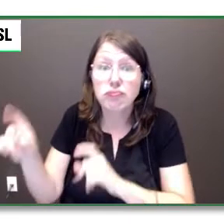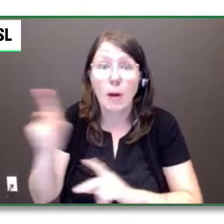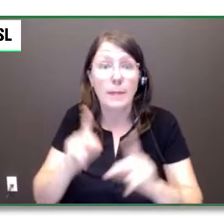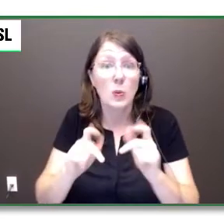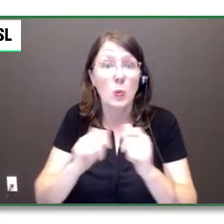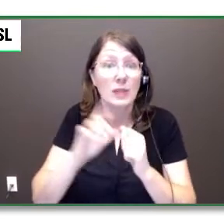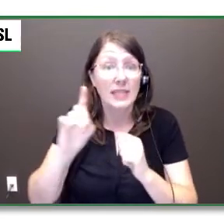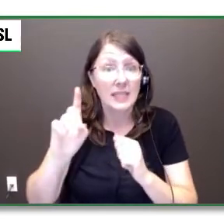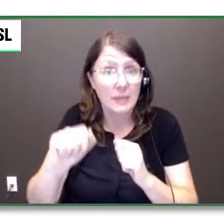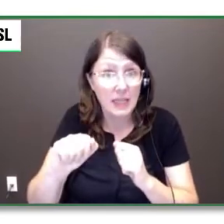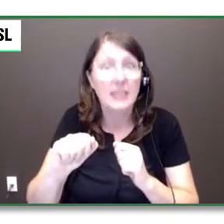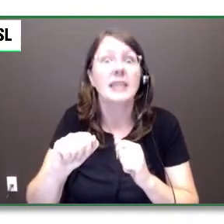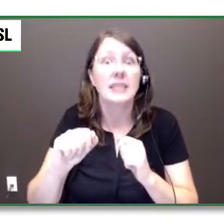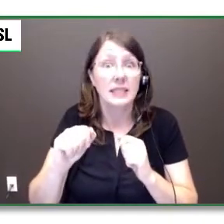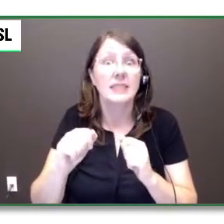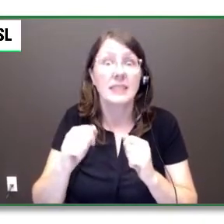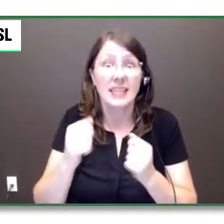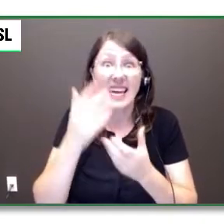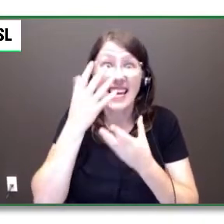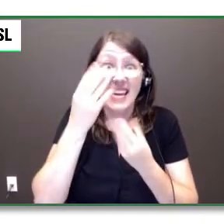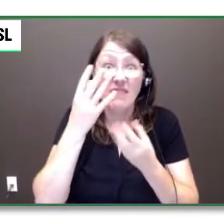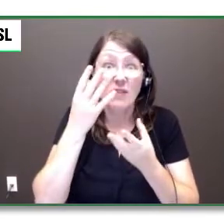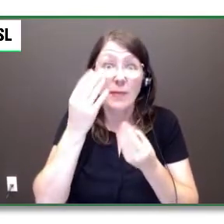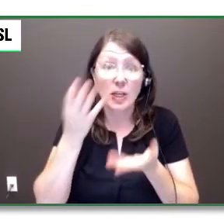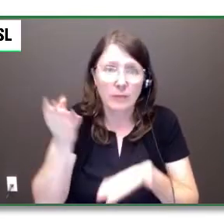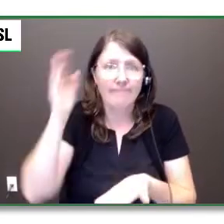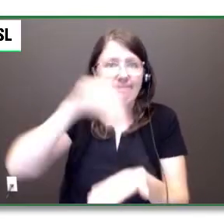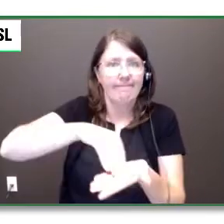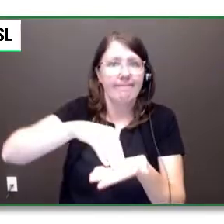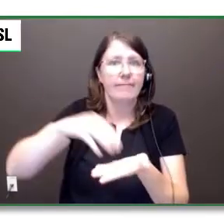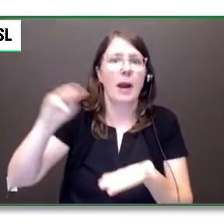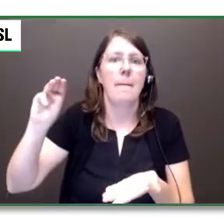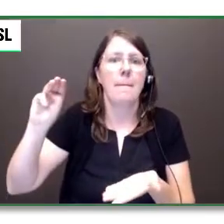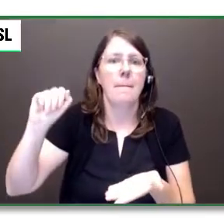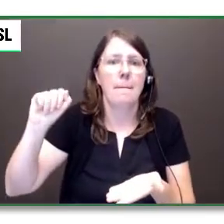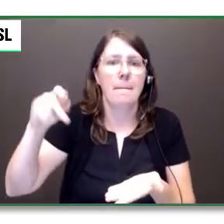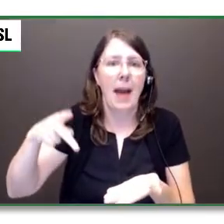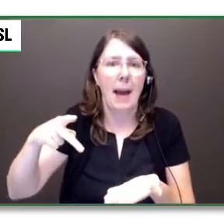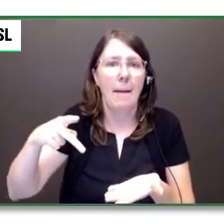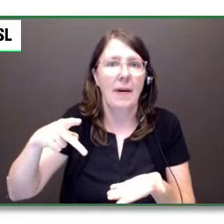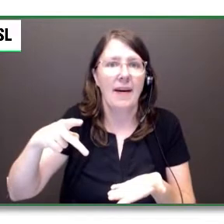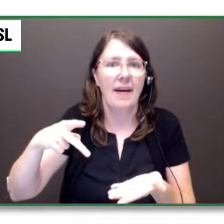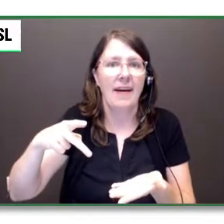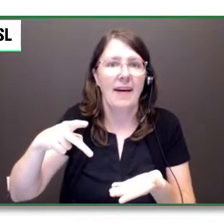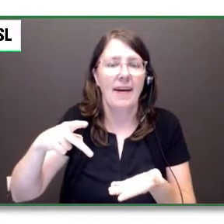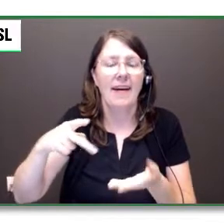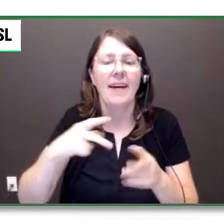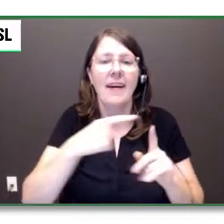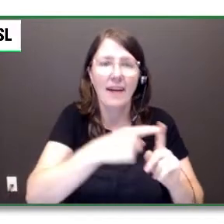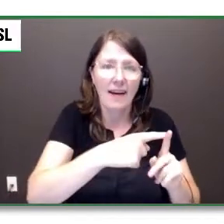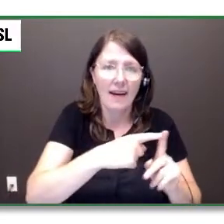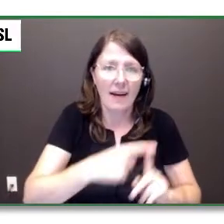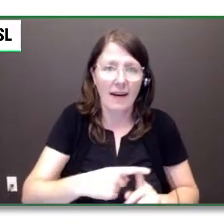look at certain some of the patterns that we see. So I can um in this GIS, I